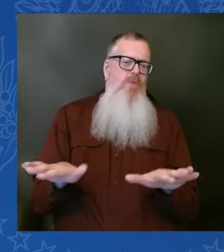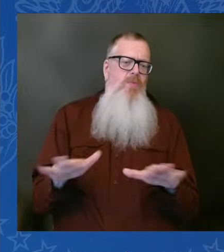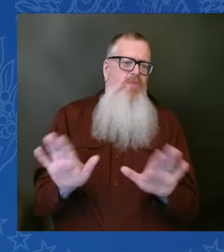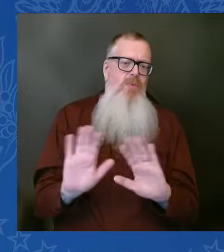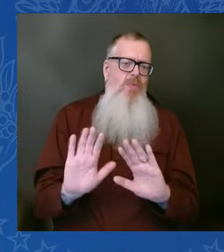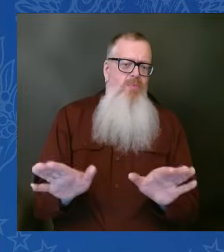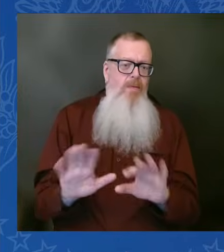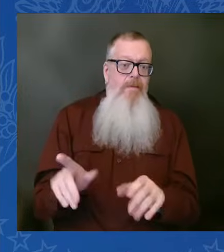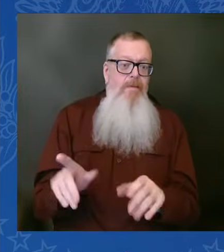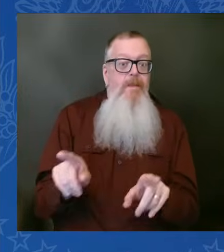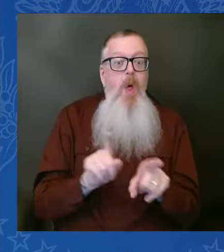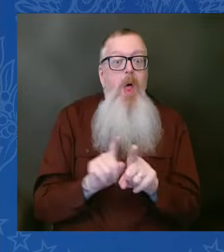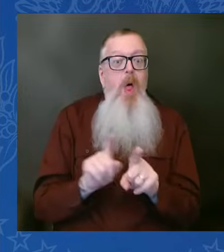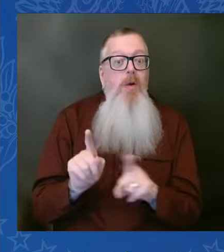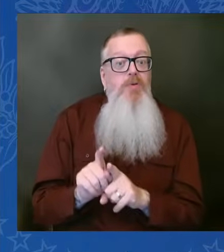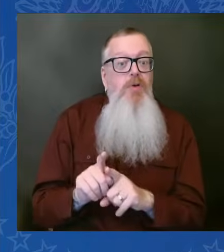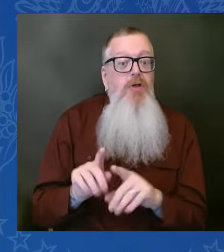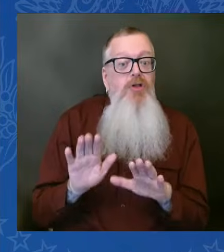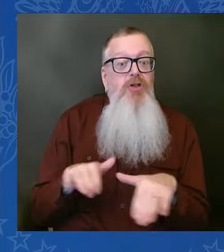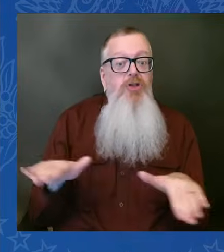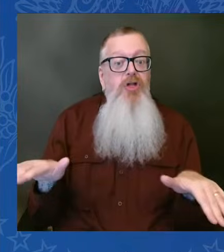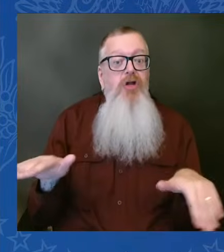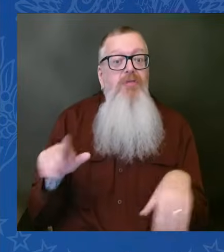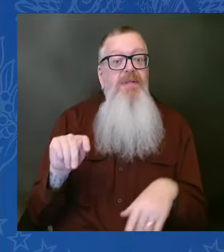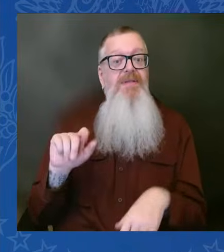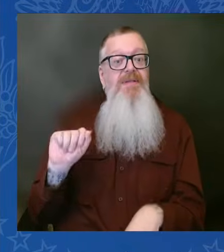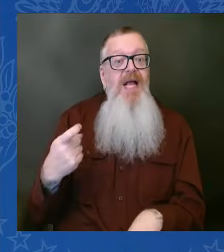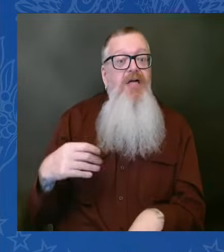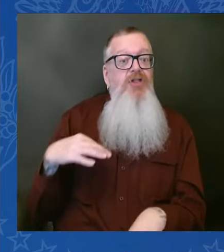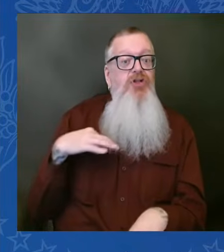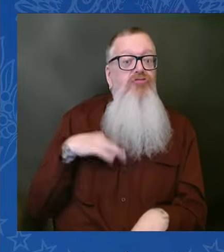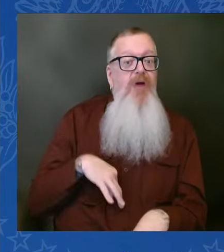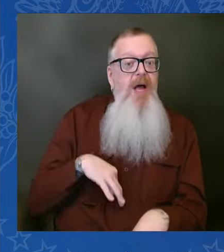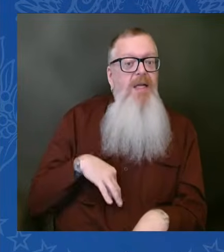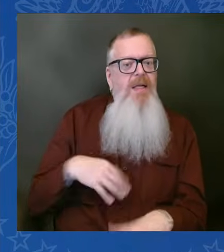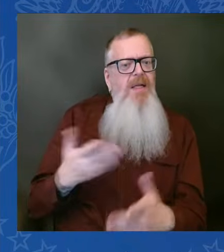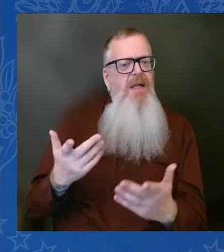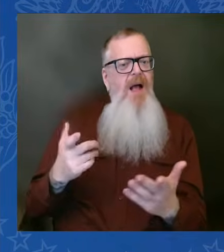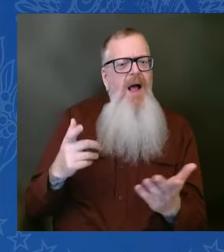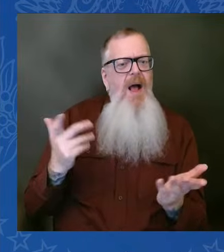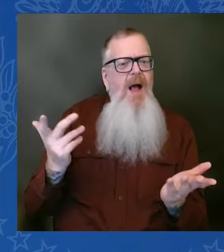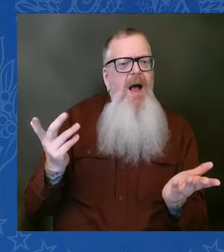it was -- it cut child poverty nearly in half. And, by the way, it increases economic growth.